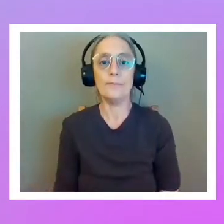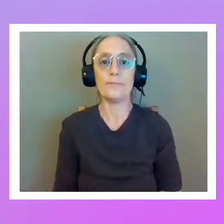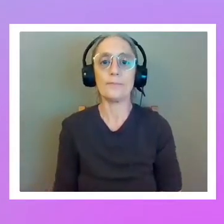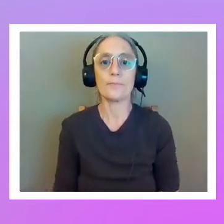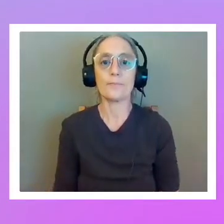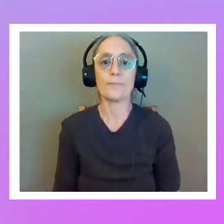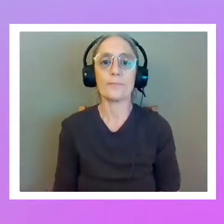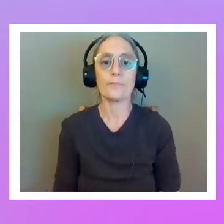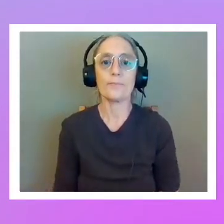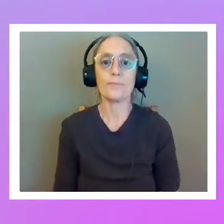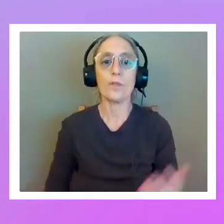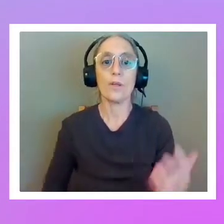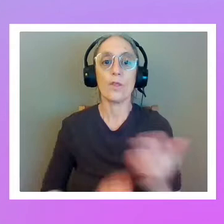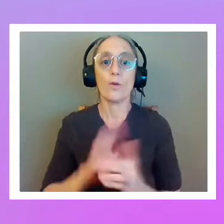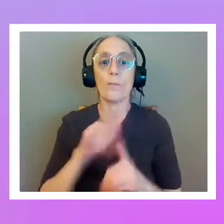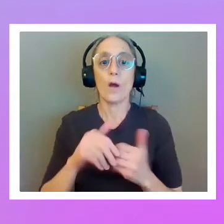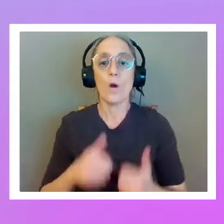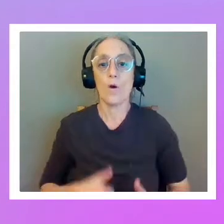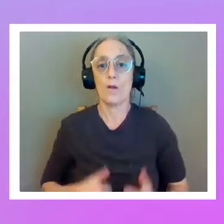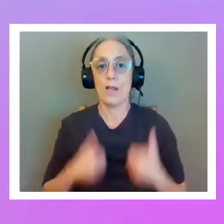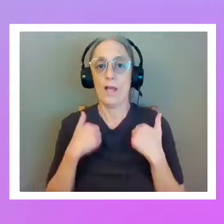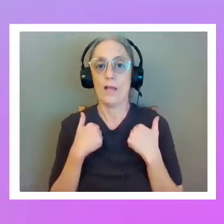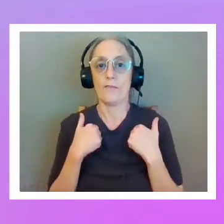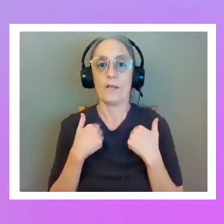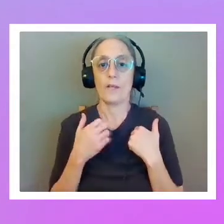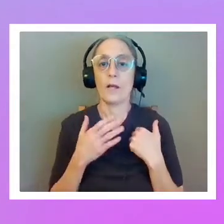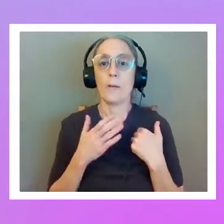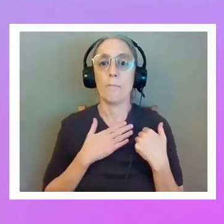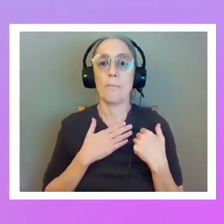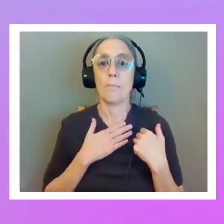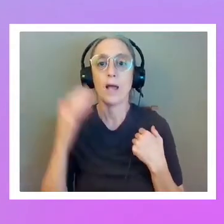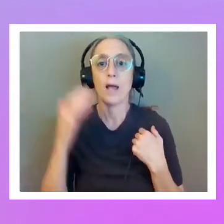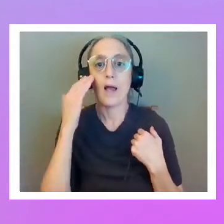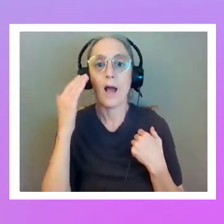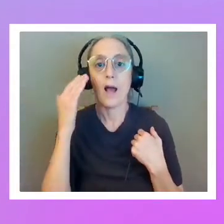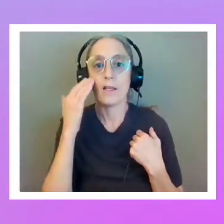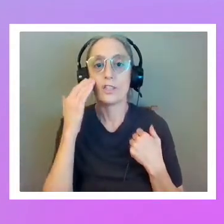Throughout my life, my knowledge, skills, and abilities